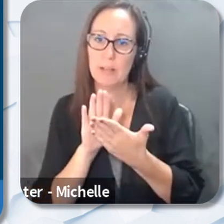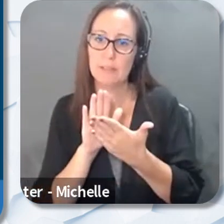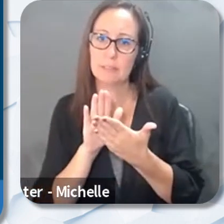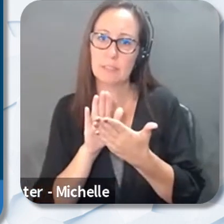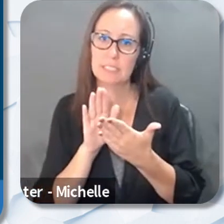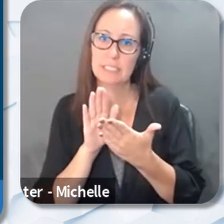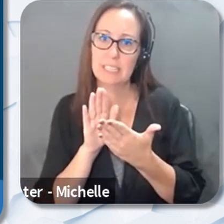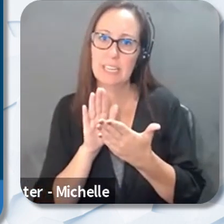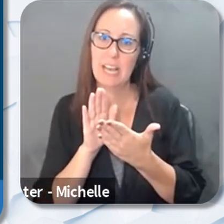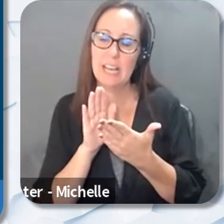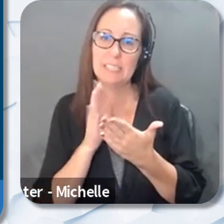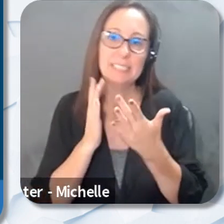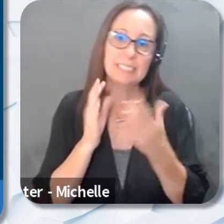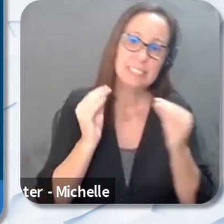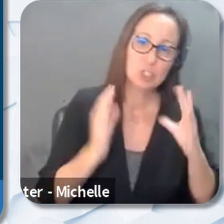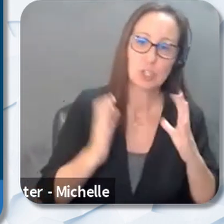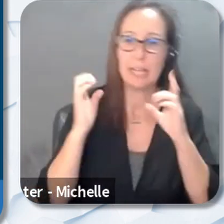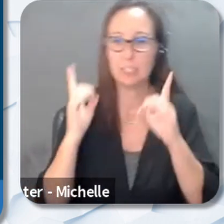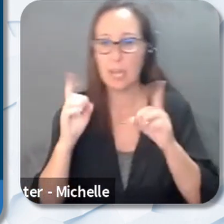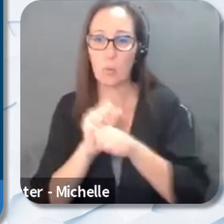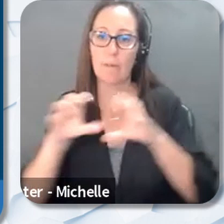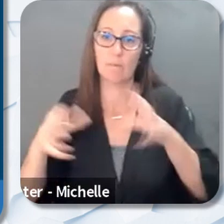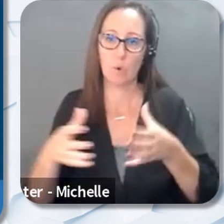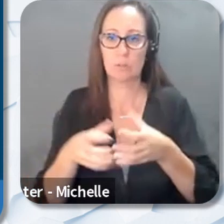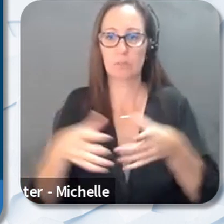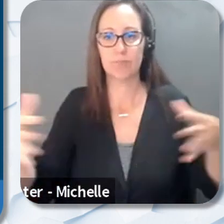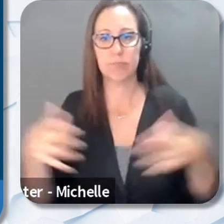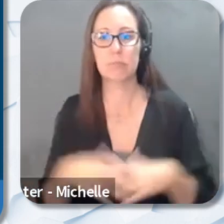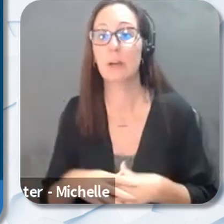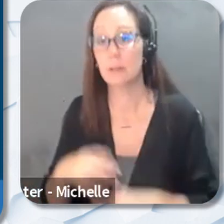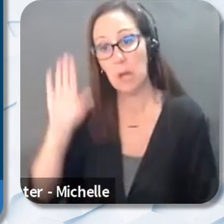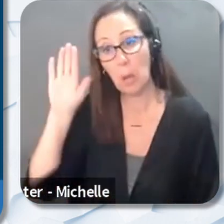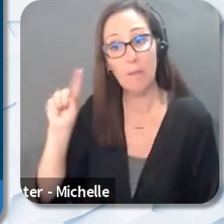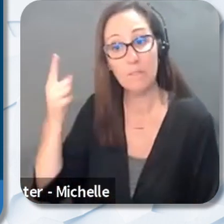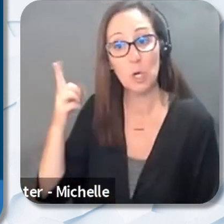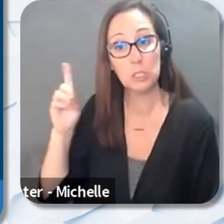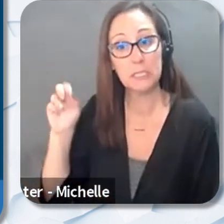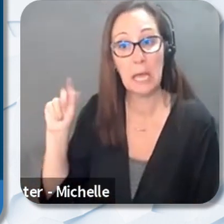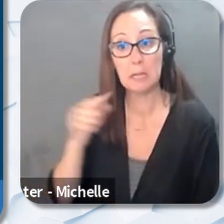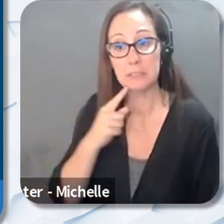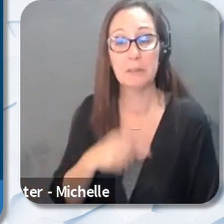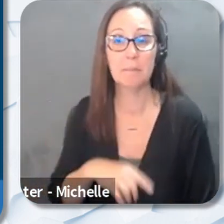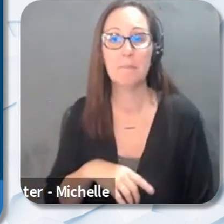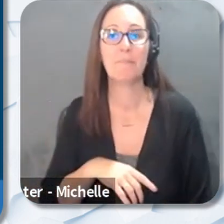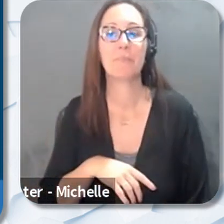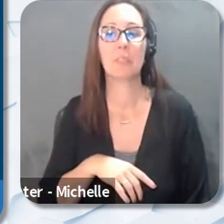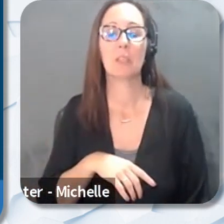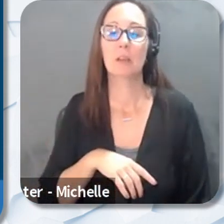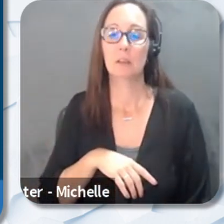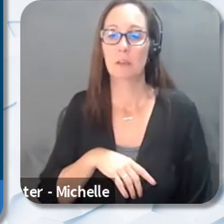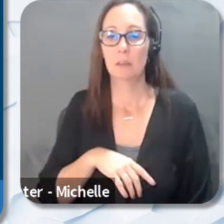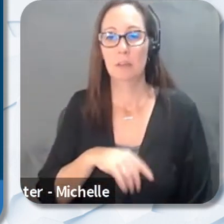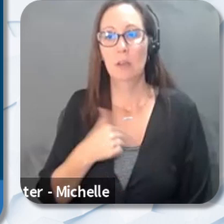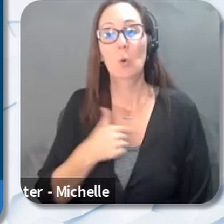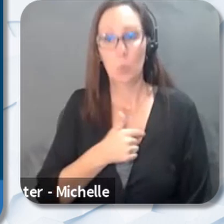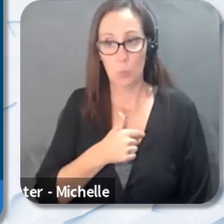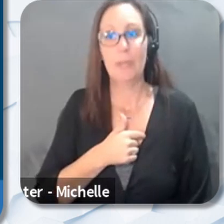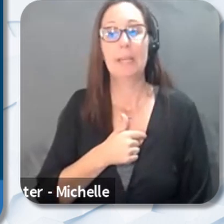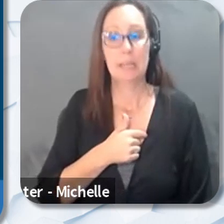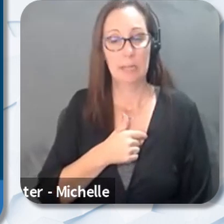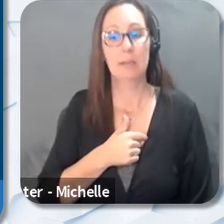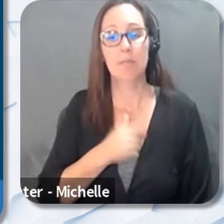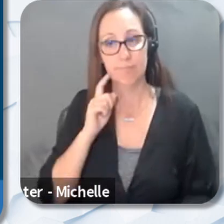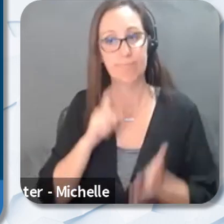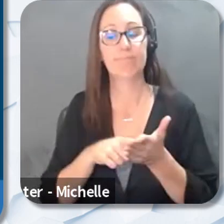teacher educator workforce. Deanna Mathies: Oh first so. We saw some excellent instruction.